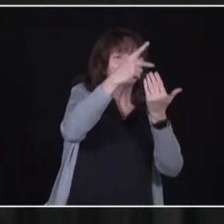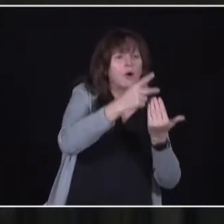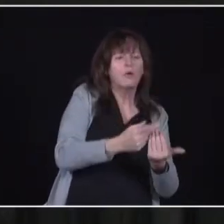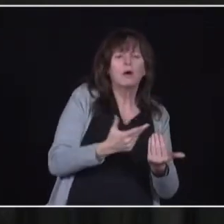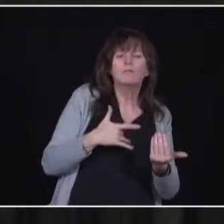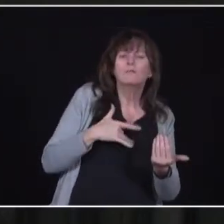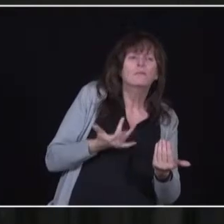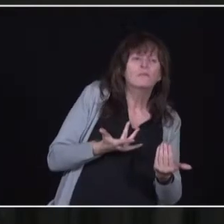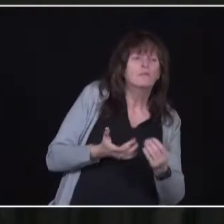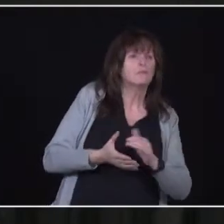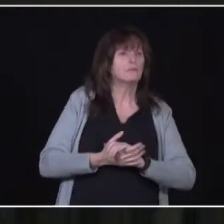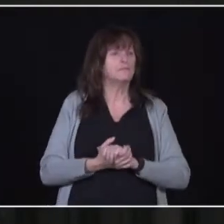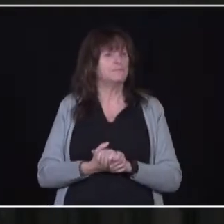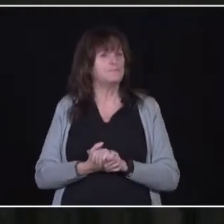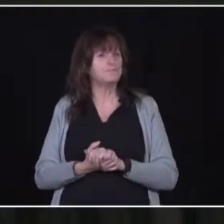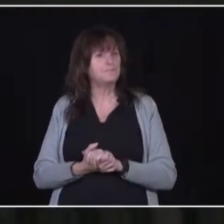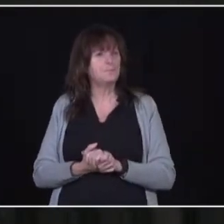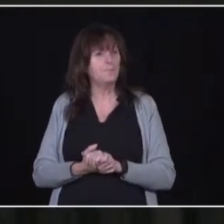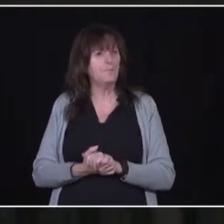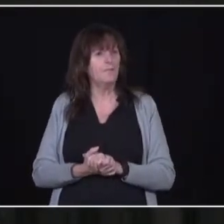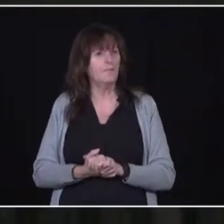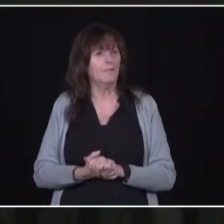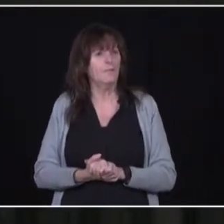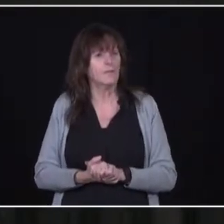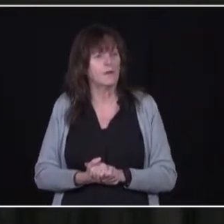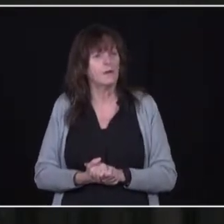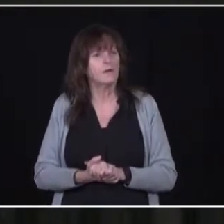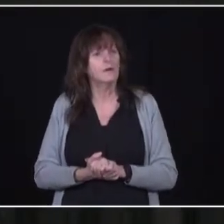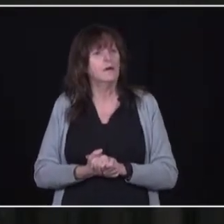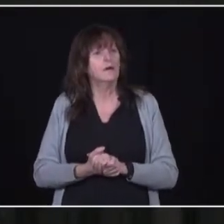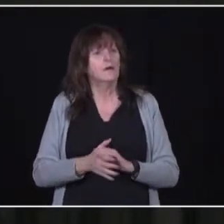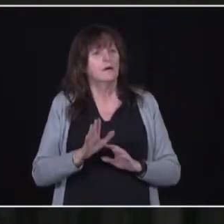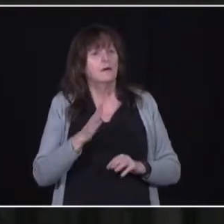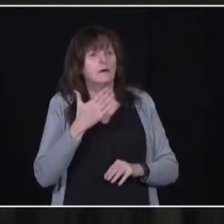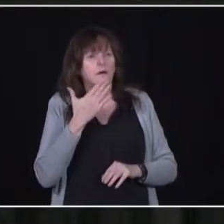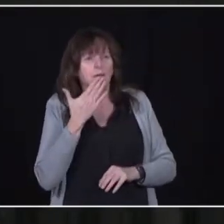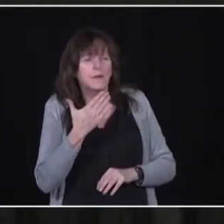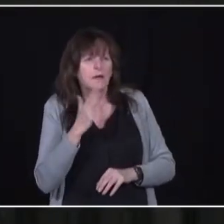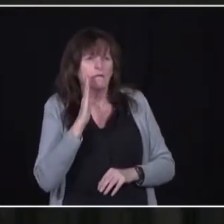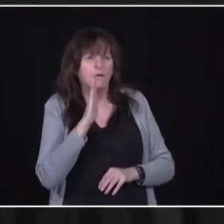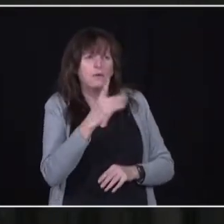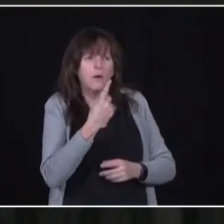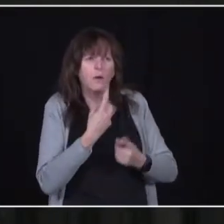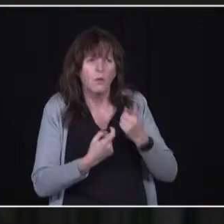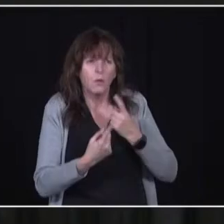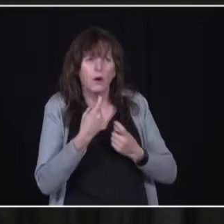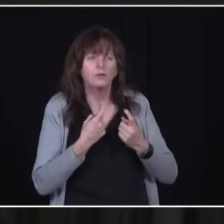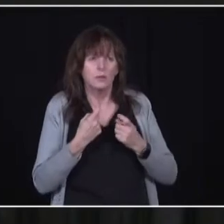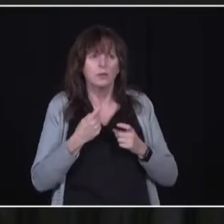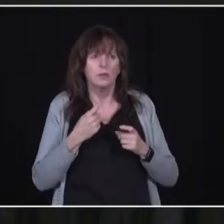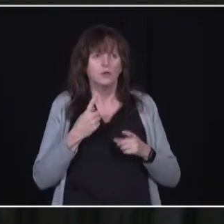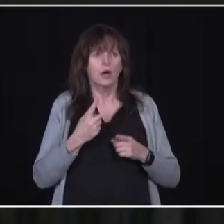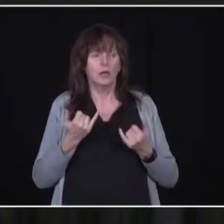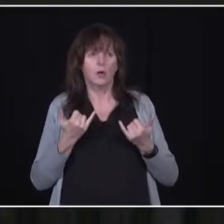Thank you very much for that question. I want to start by saying we are all very deeply concerned about what is